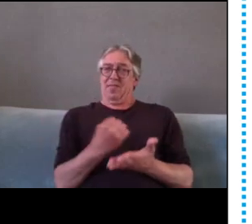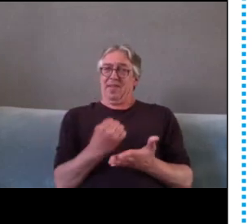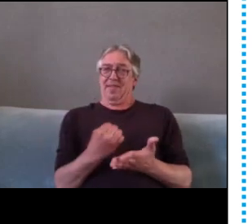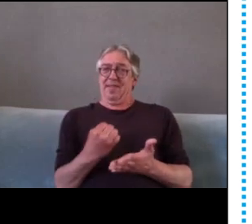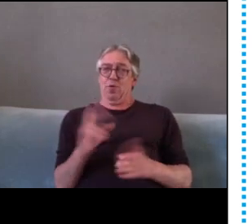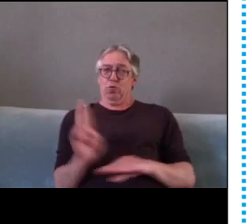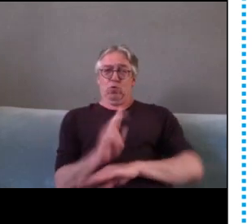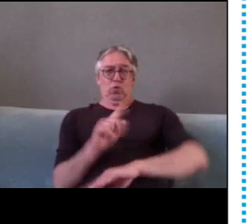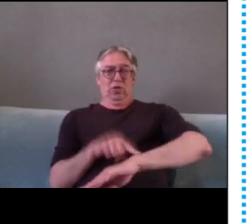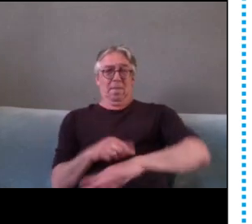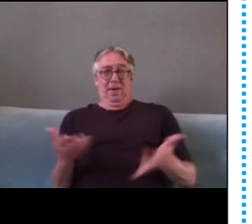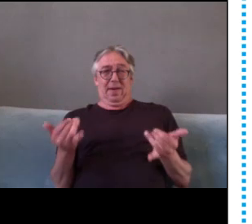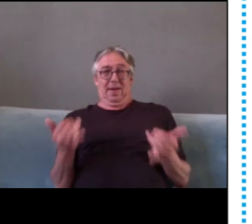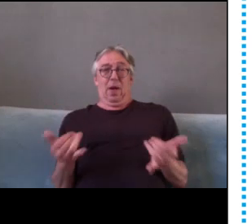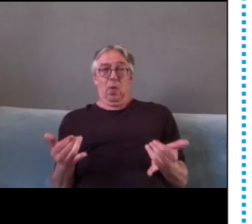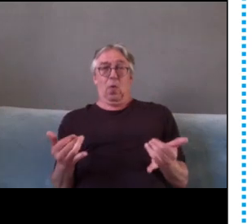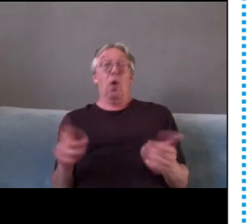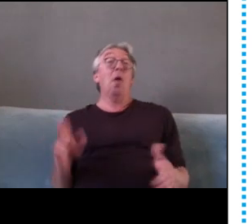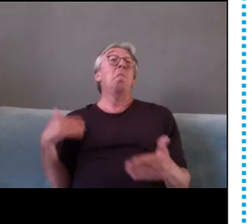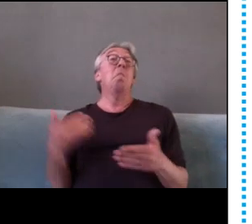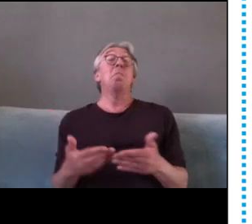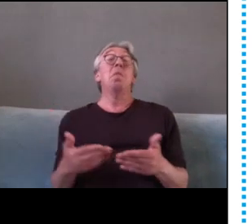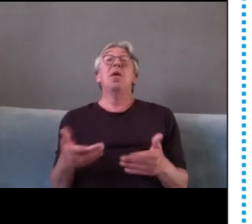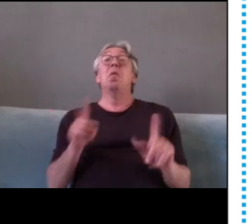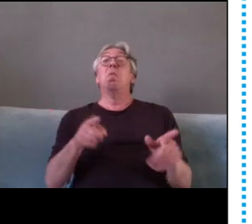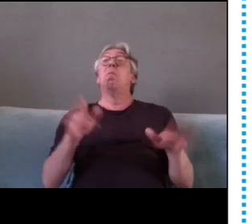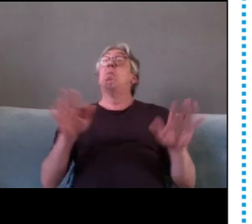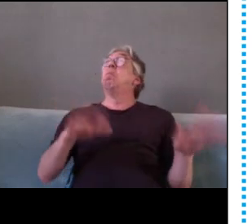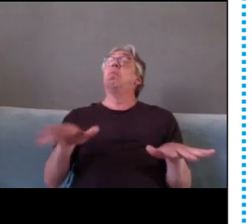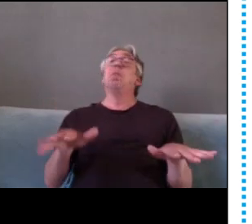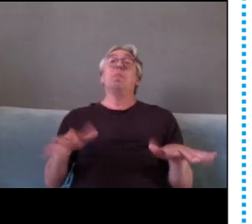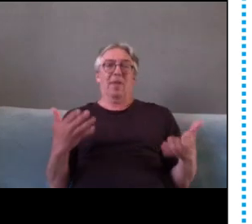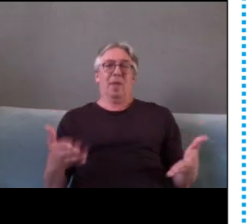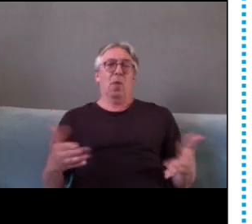If you haven't had the chance to get involved yet, try to get in contact.